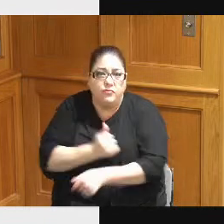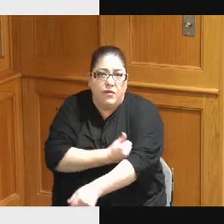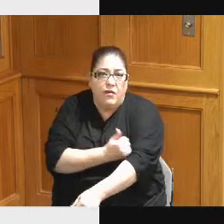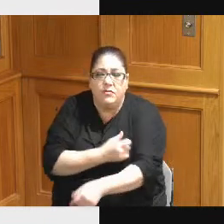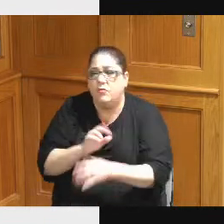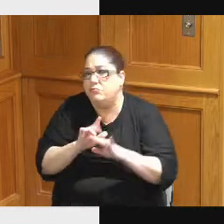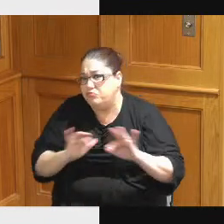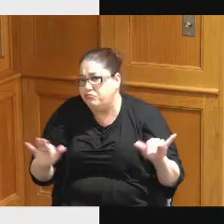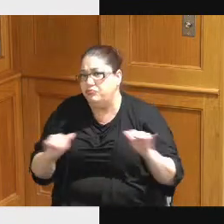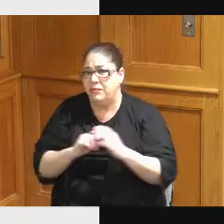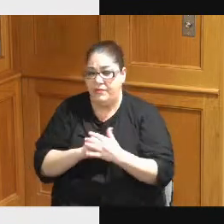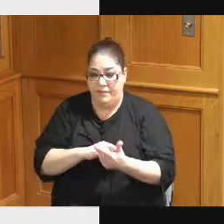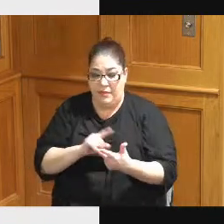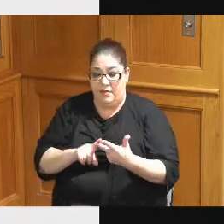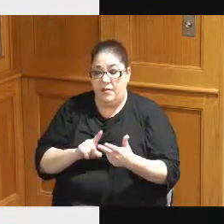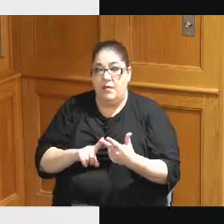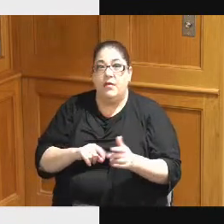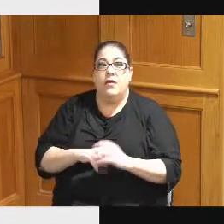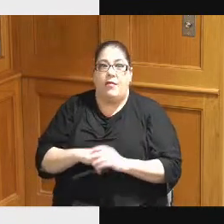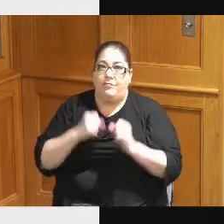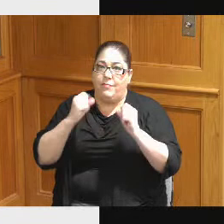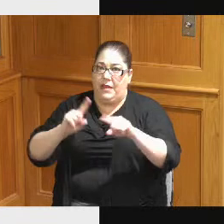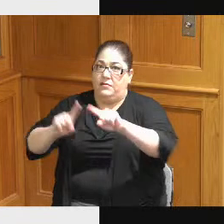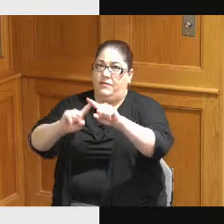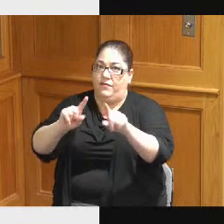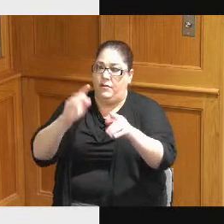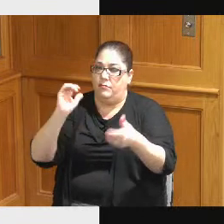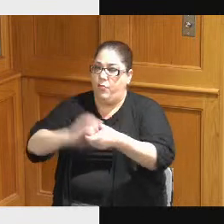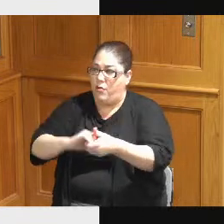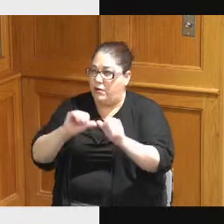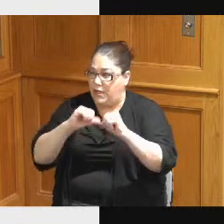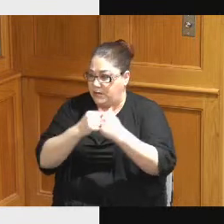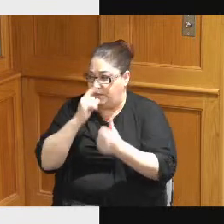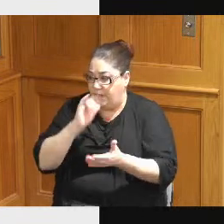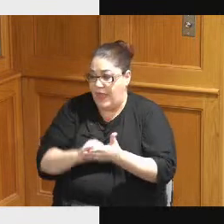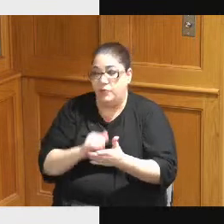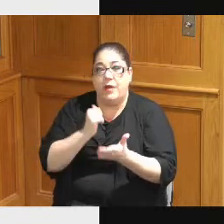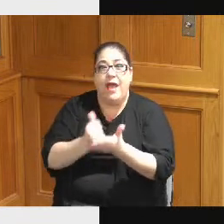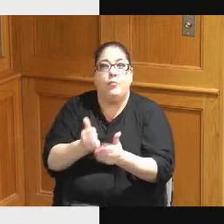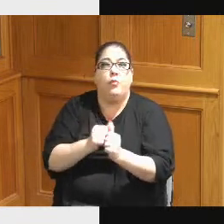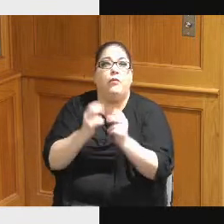and we have again multiple partner agencies that do transitional housing then the third